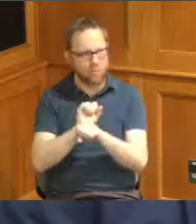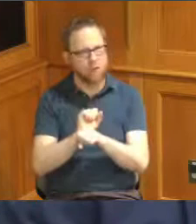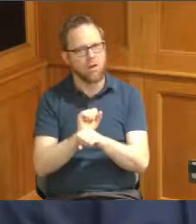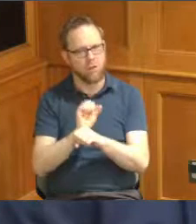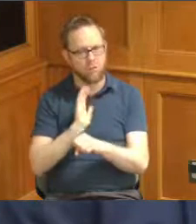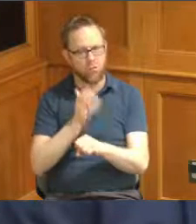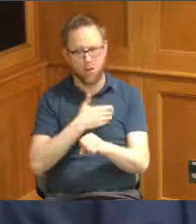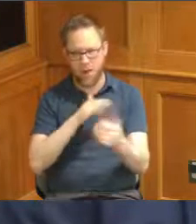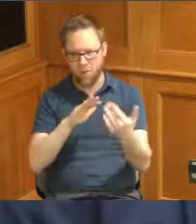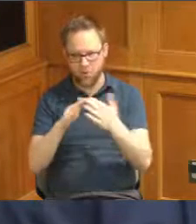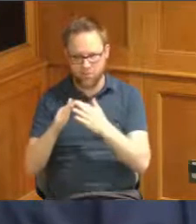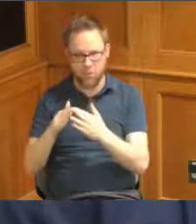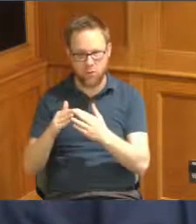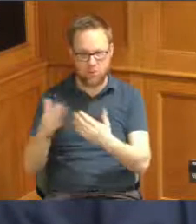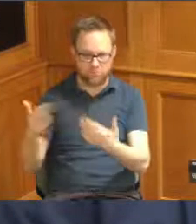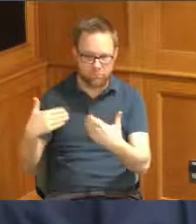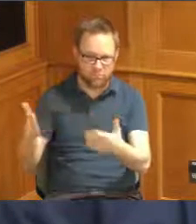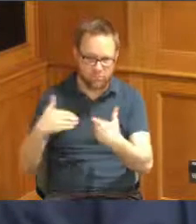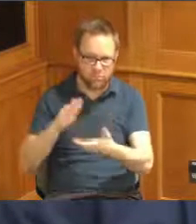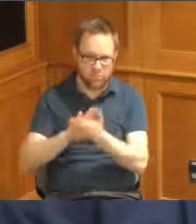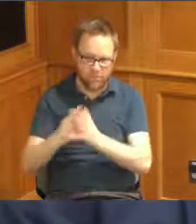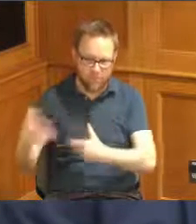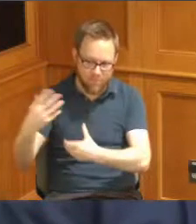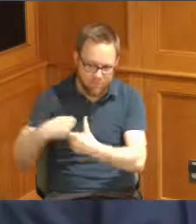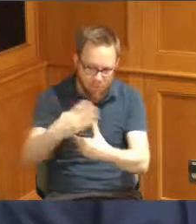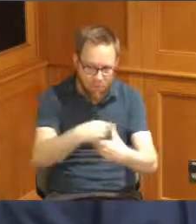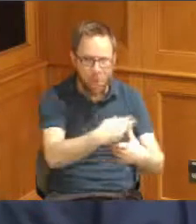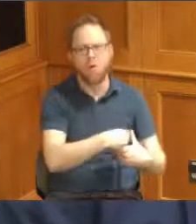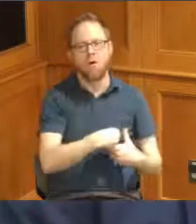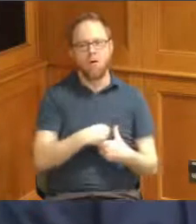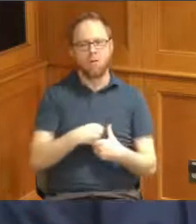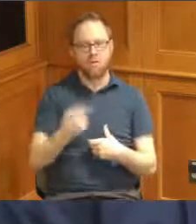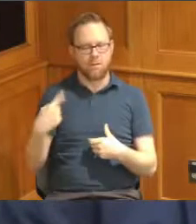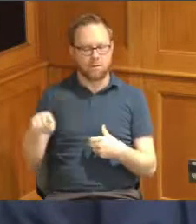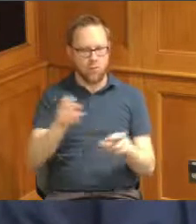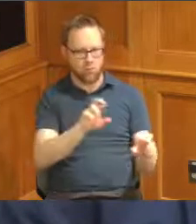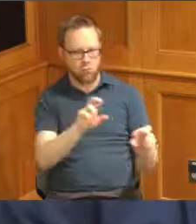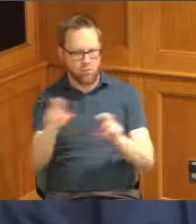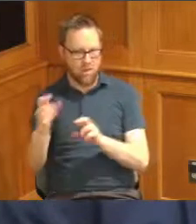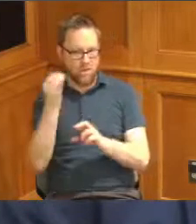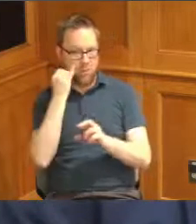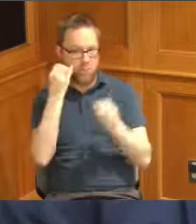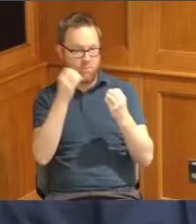involved in making sure that they're prepared in case of emergency so yeah it's getting rougher